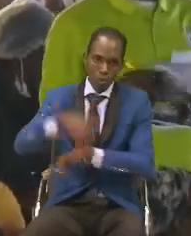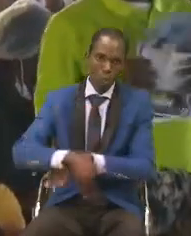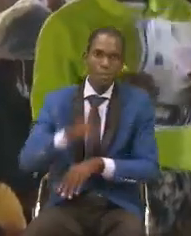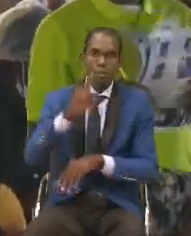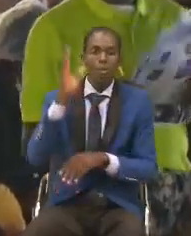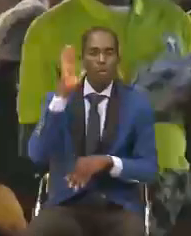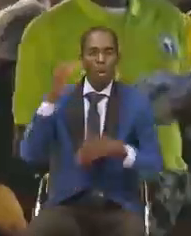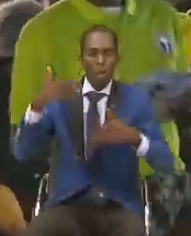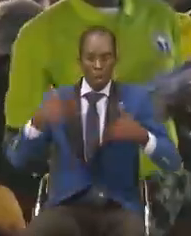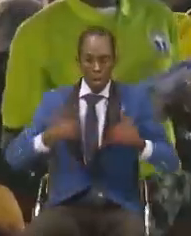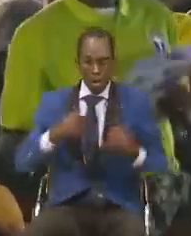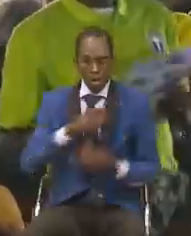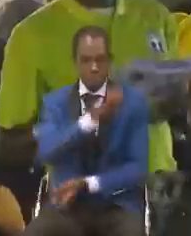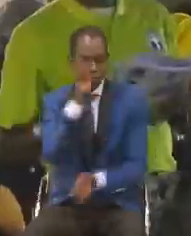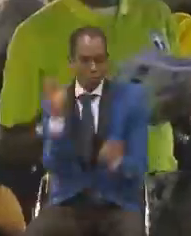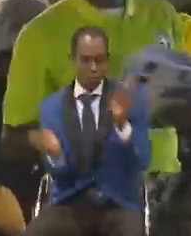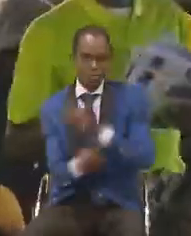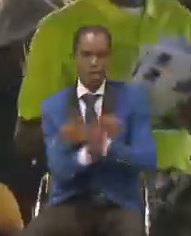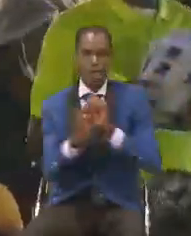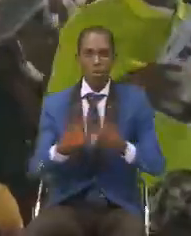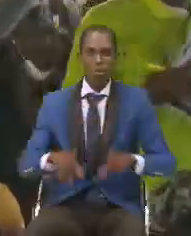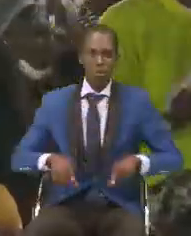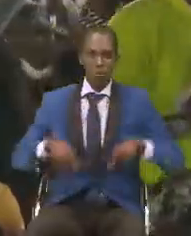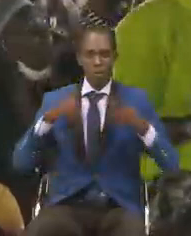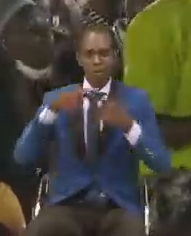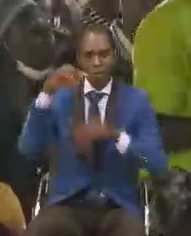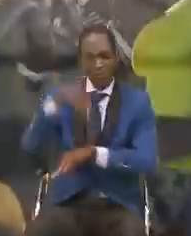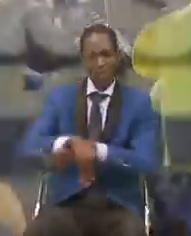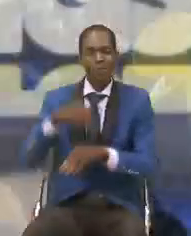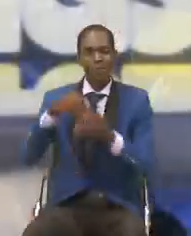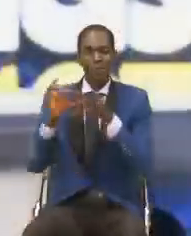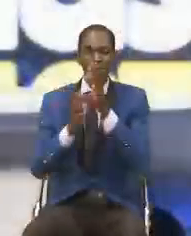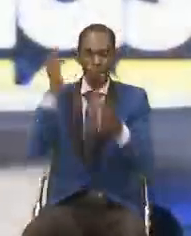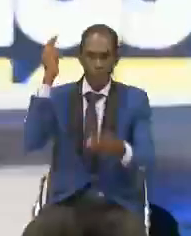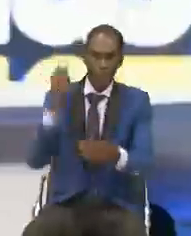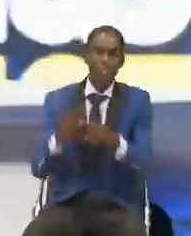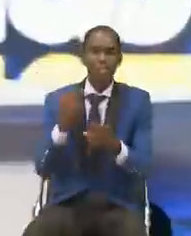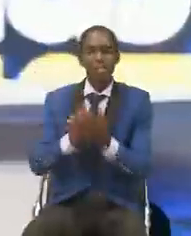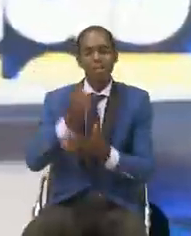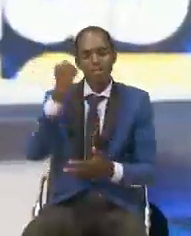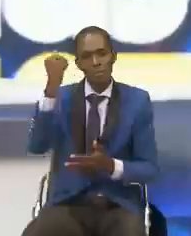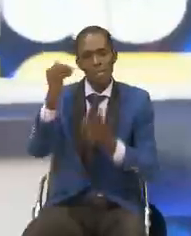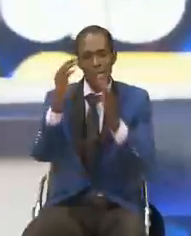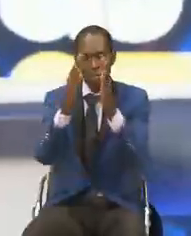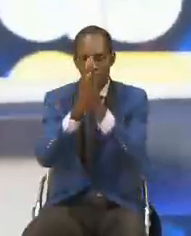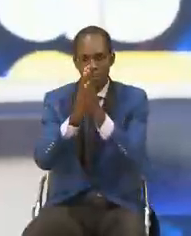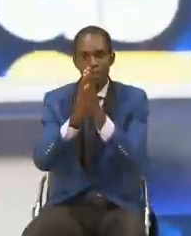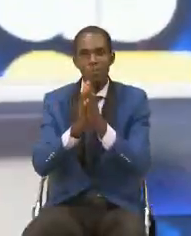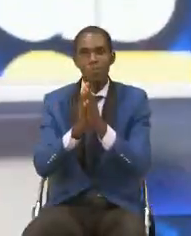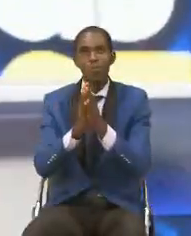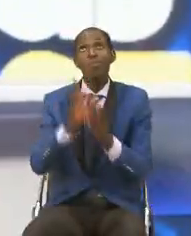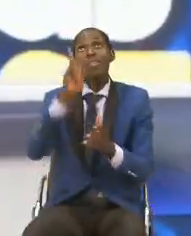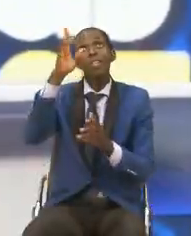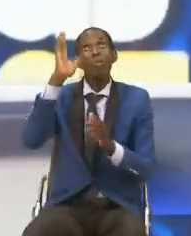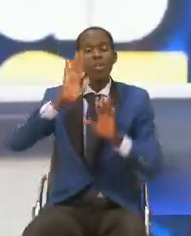you'll have redemption tonight you'll have transformation of life tonight in jesus name